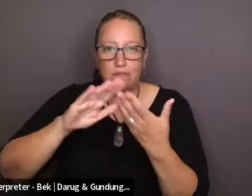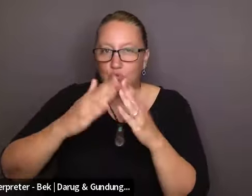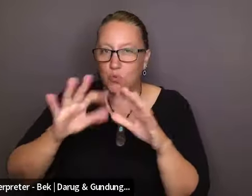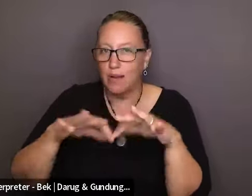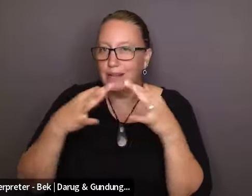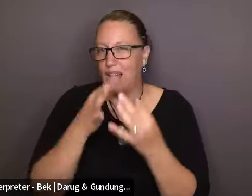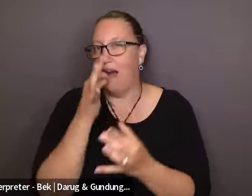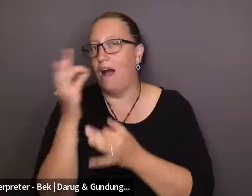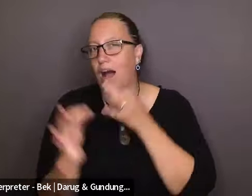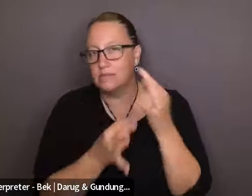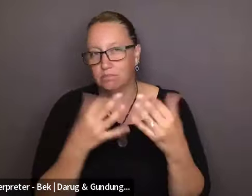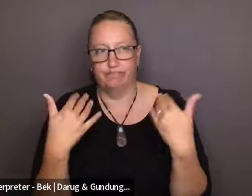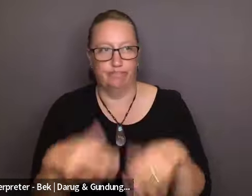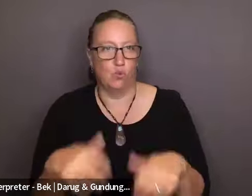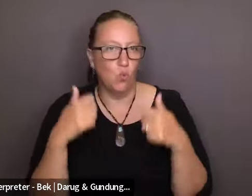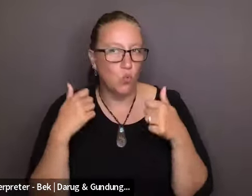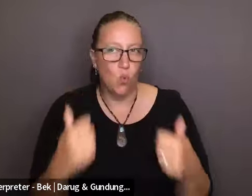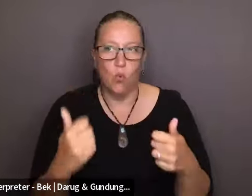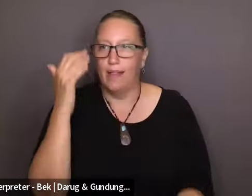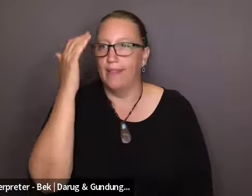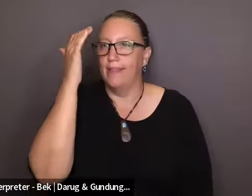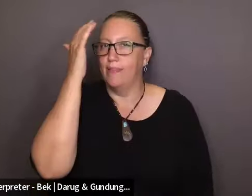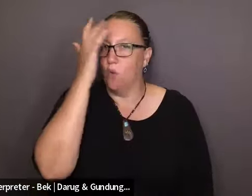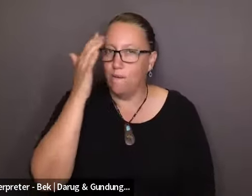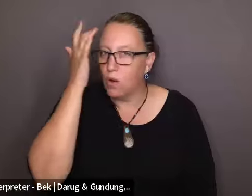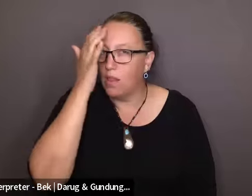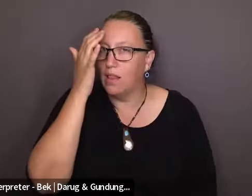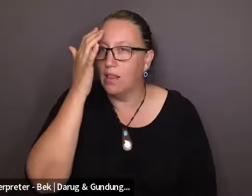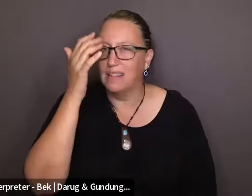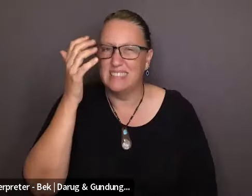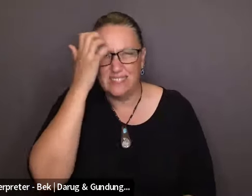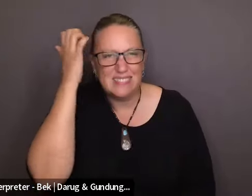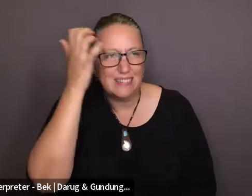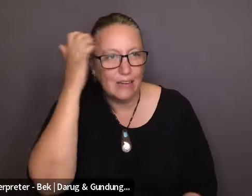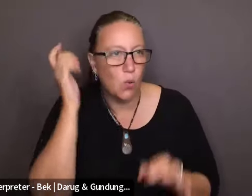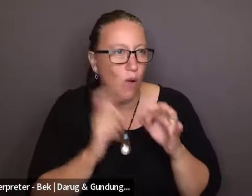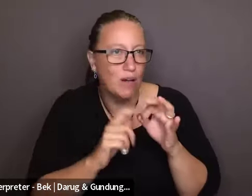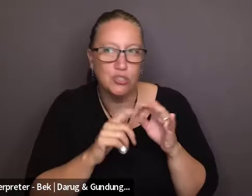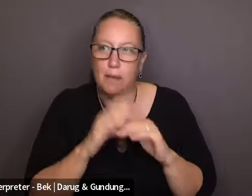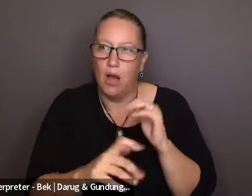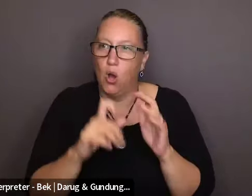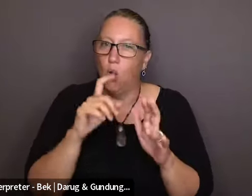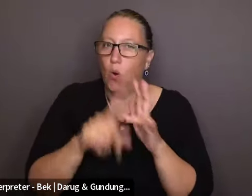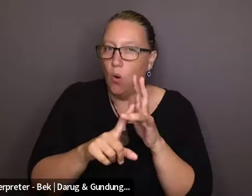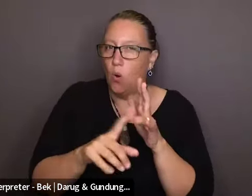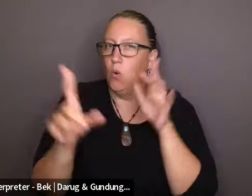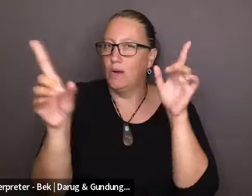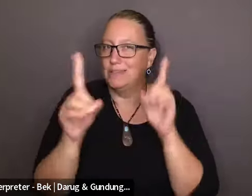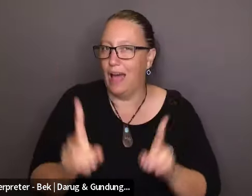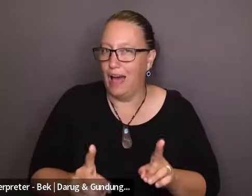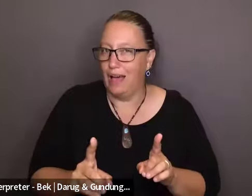seeing researchers, advocates, community organisations and people with disability asking very